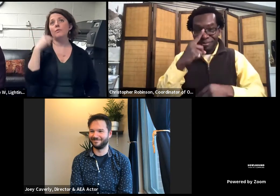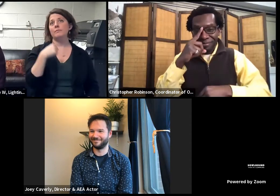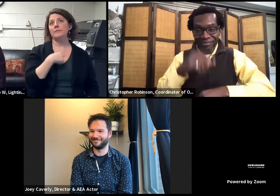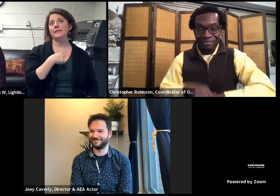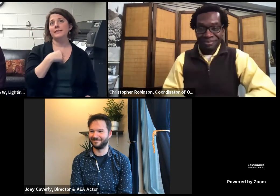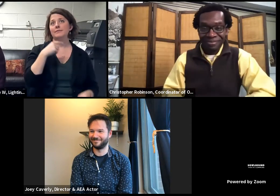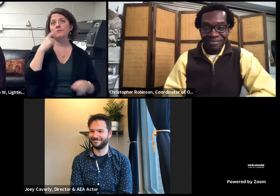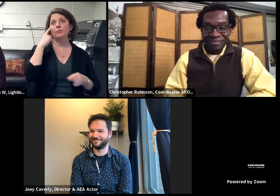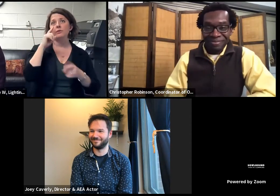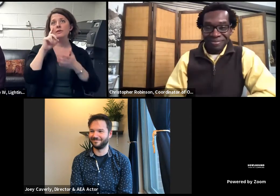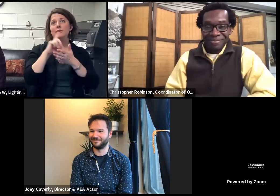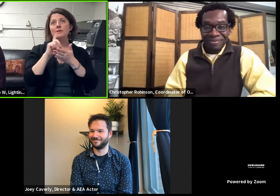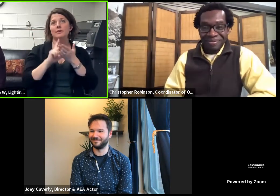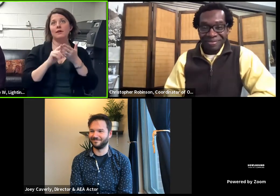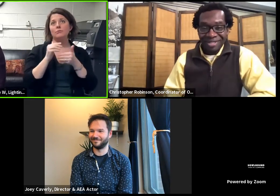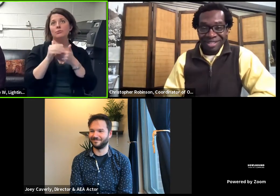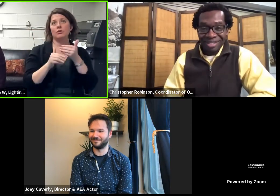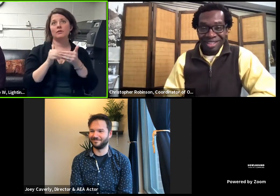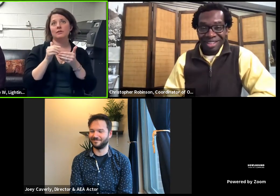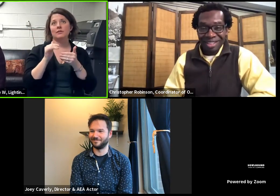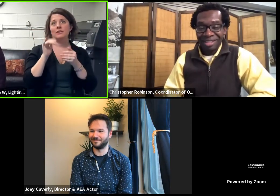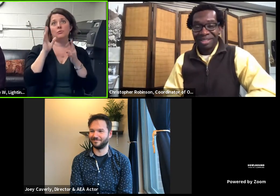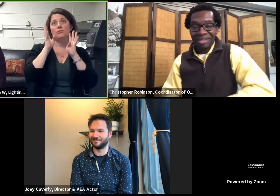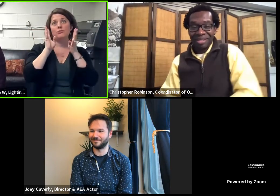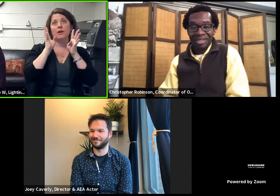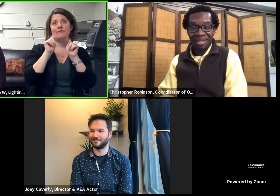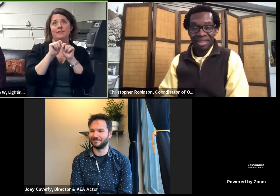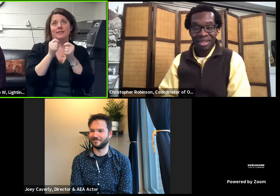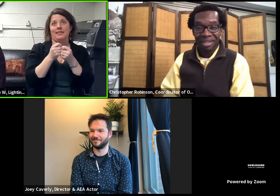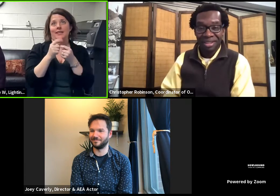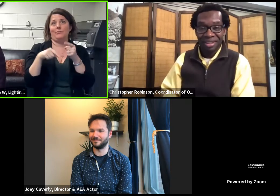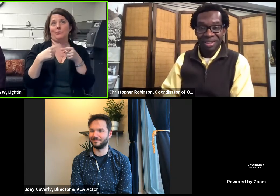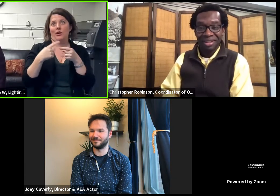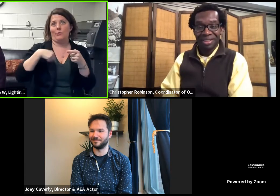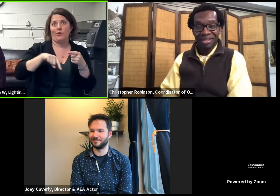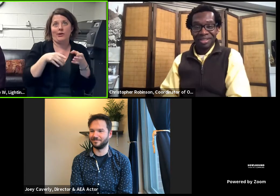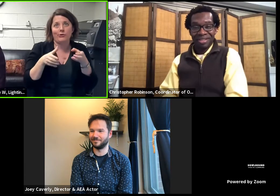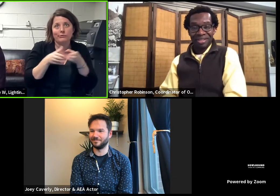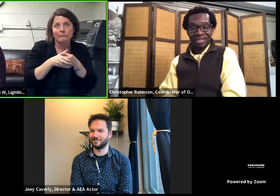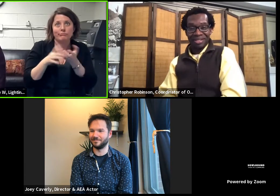Annie. This is Annie speaking. For me with the design process and the creative team,